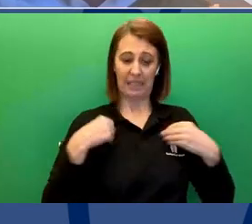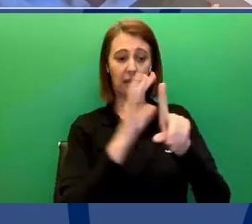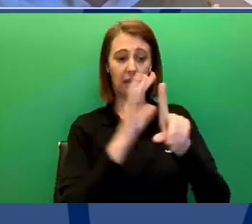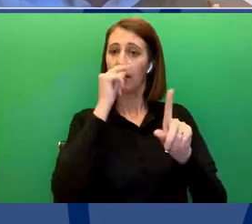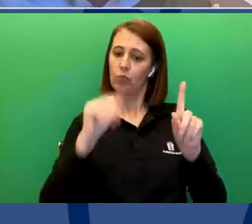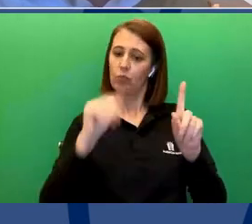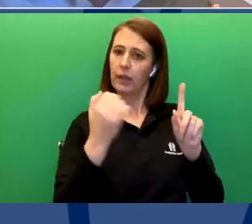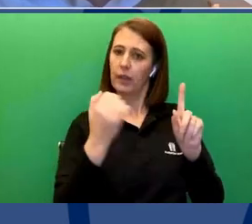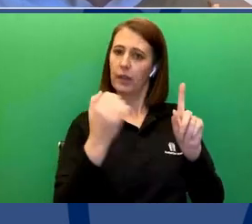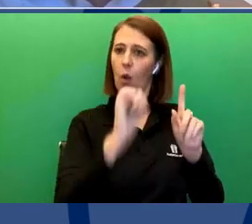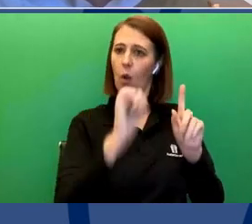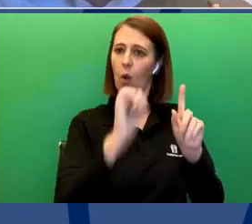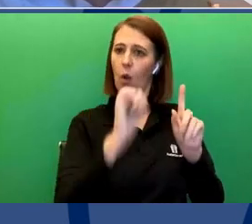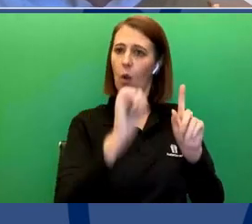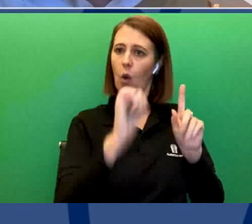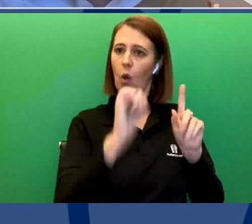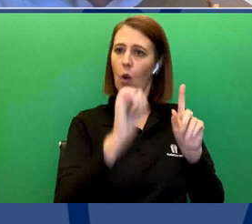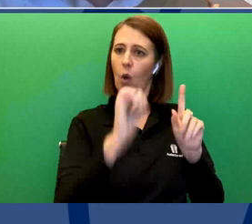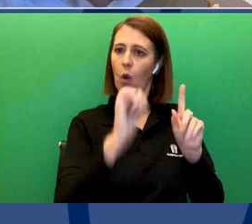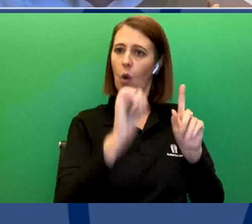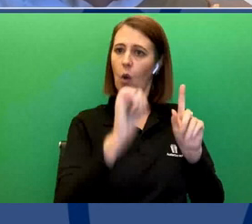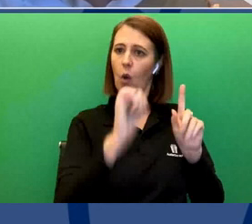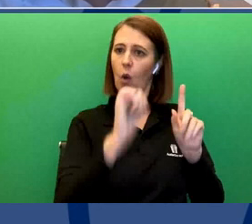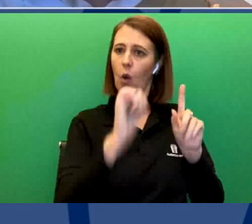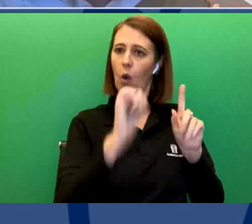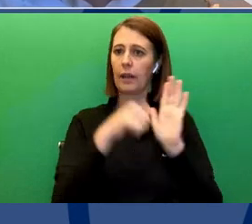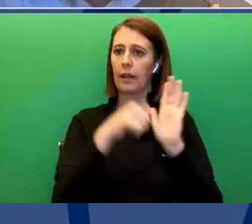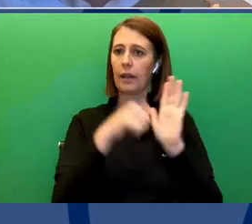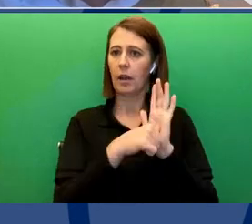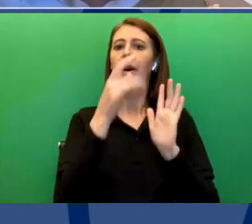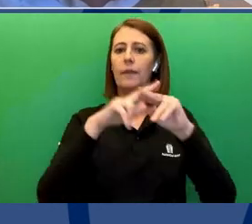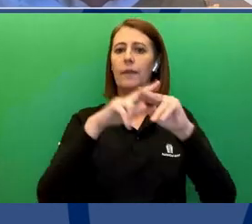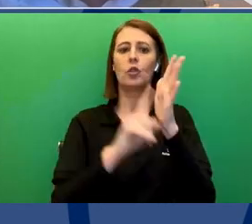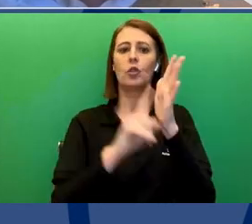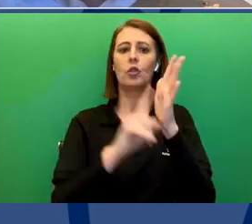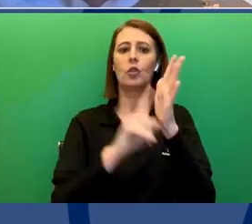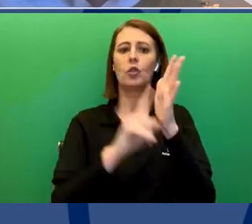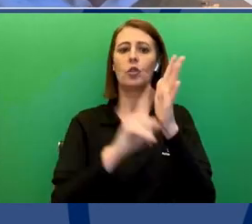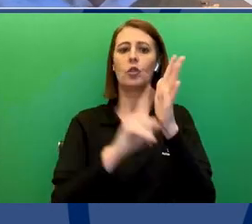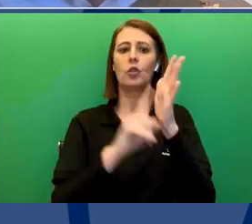a sole trading accountant. So a sole trader cannot provide a letter for their own business